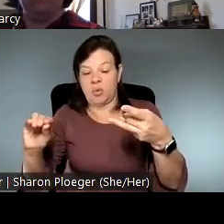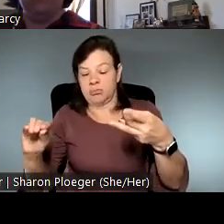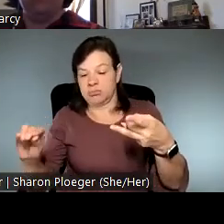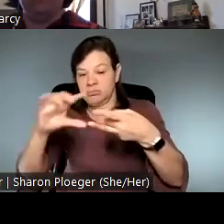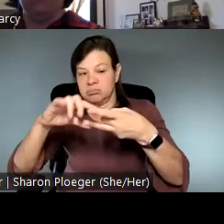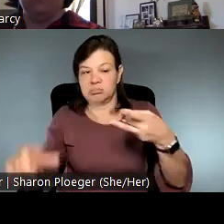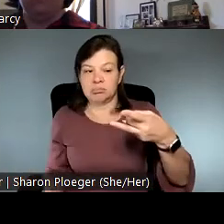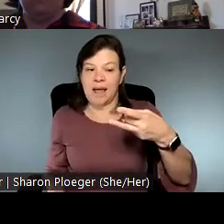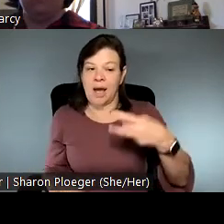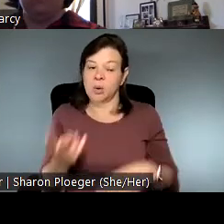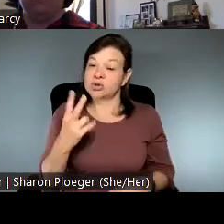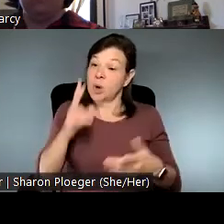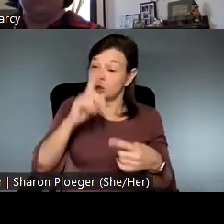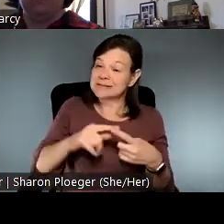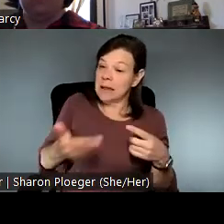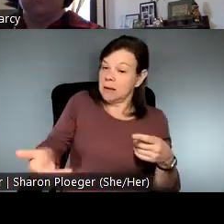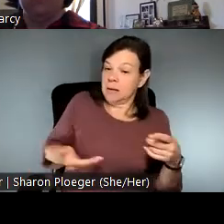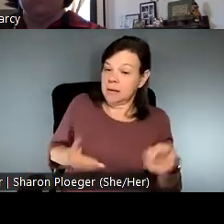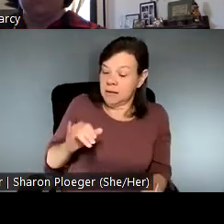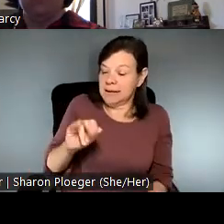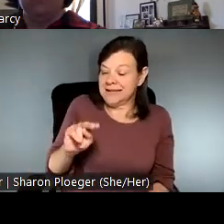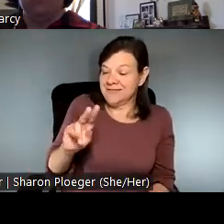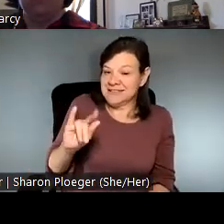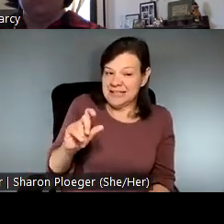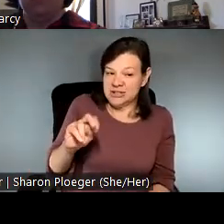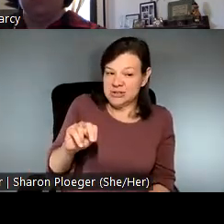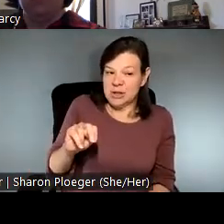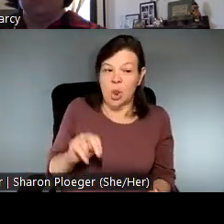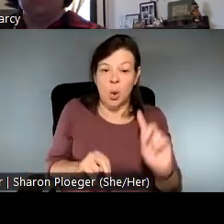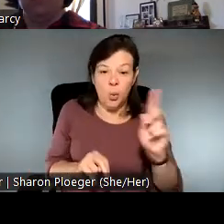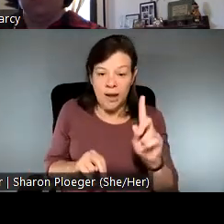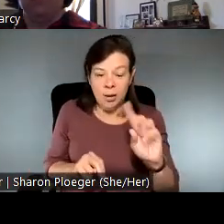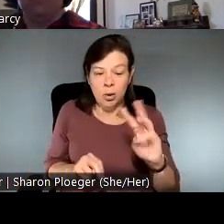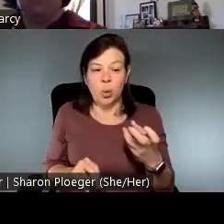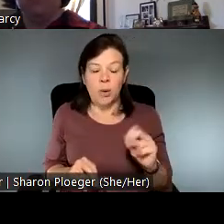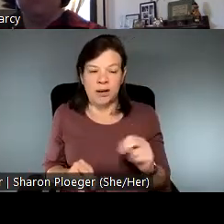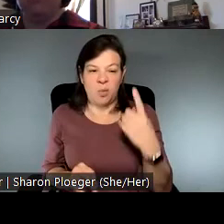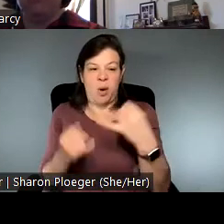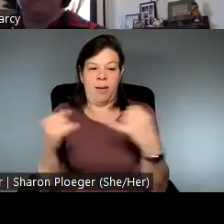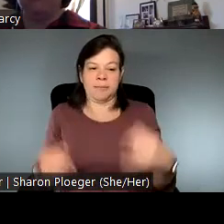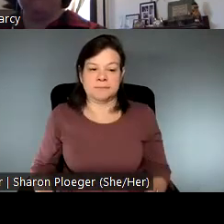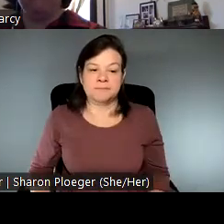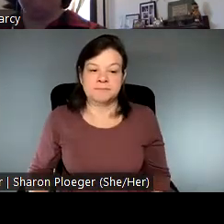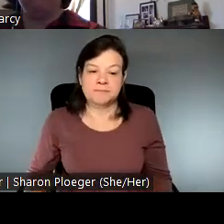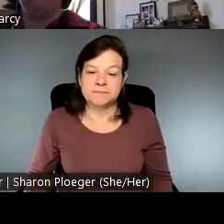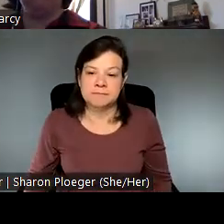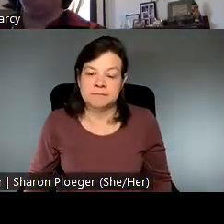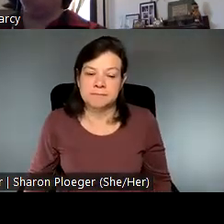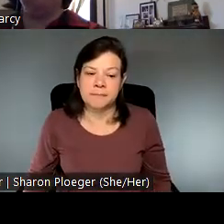So now it looks like an invitation where the where and the when are one line each. Now we want this to pop out.